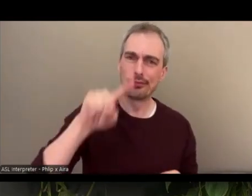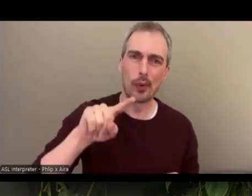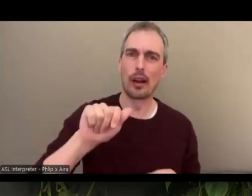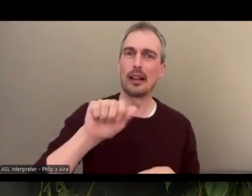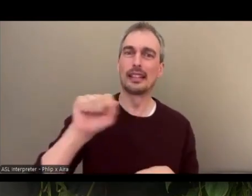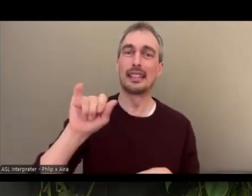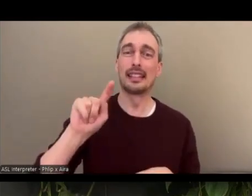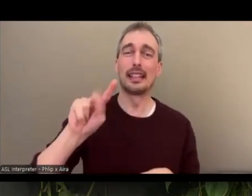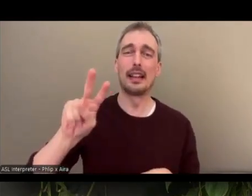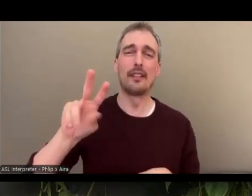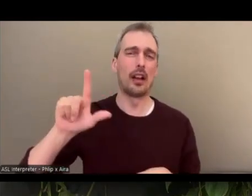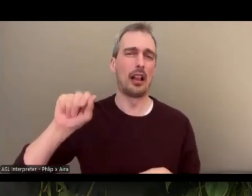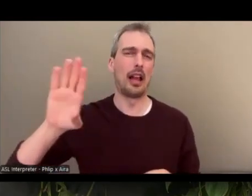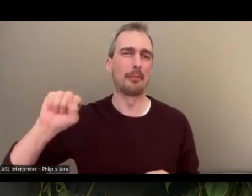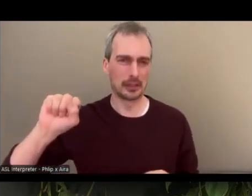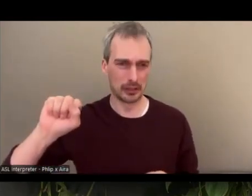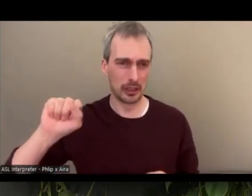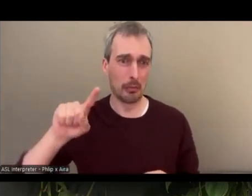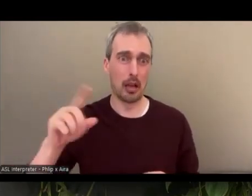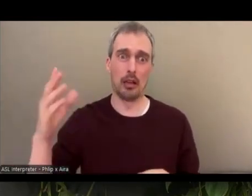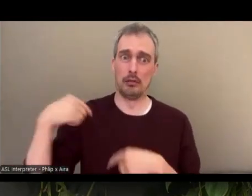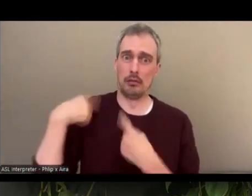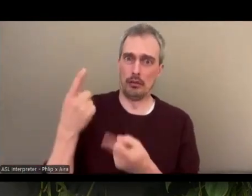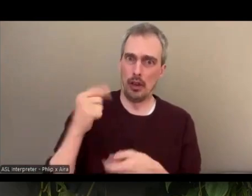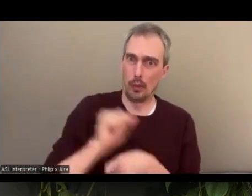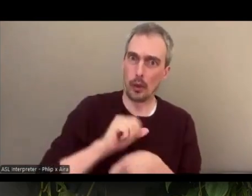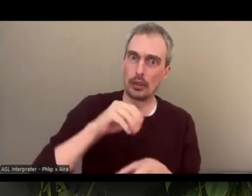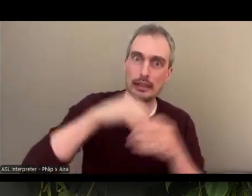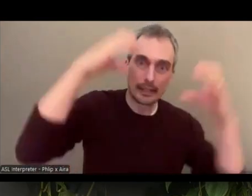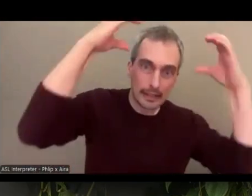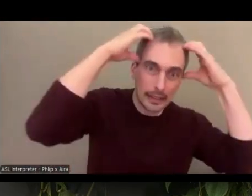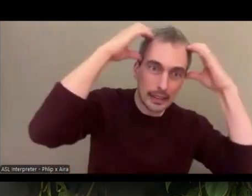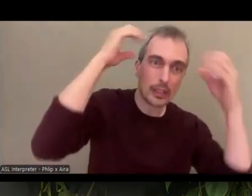Working at Zapier is where I fell in love with the power of automation.